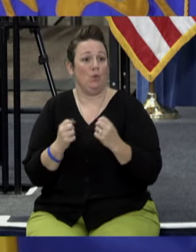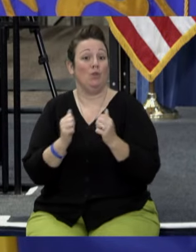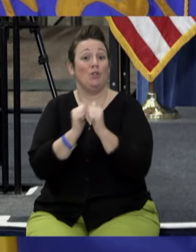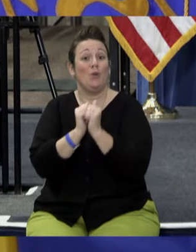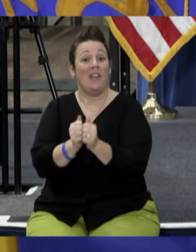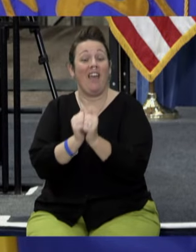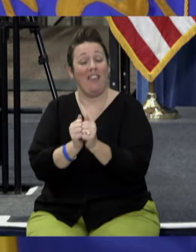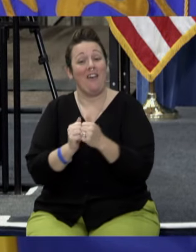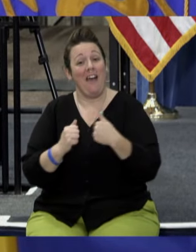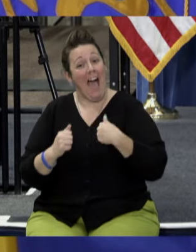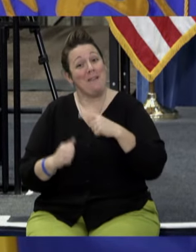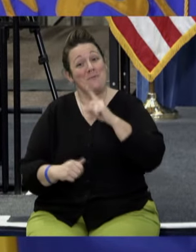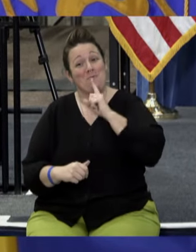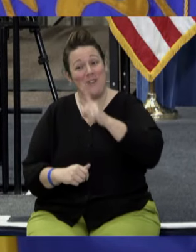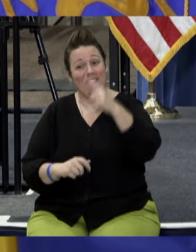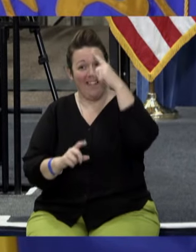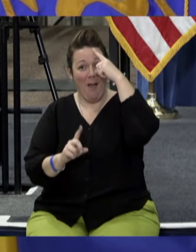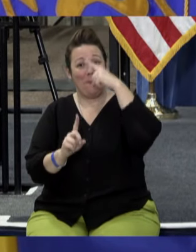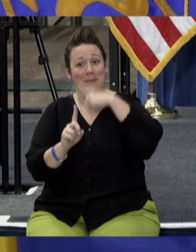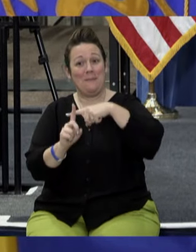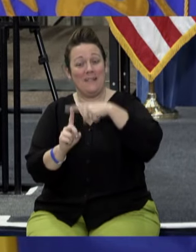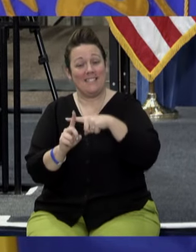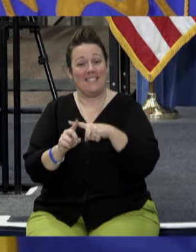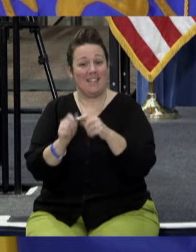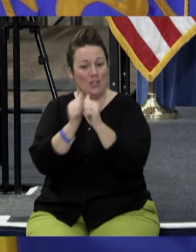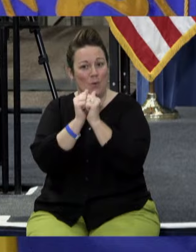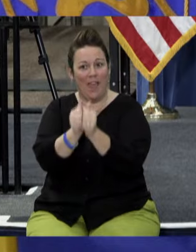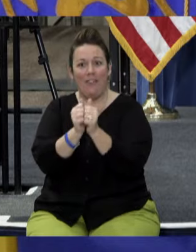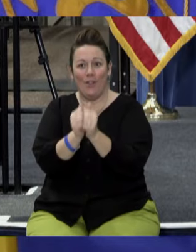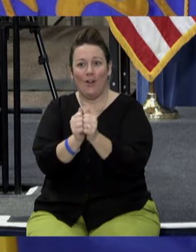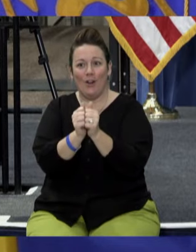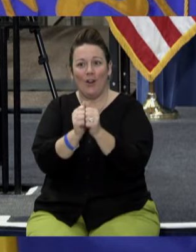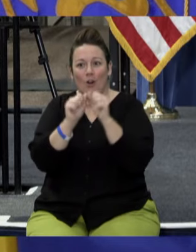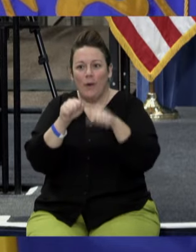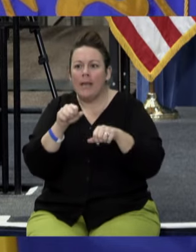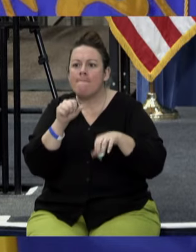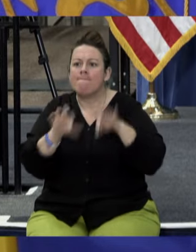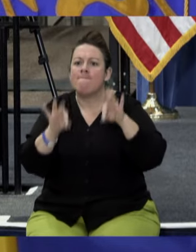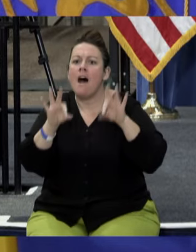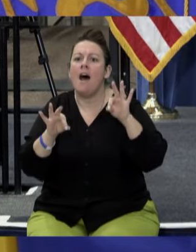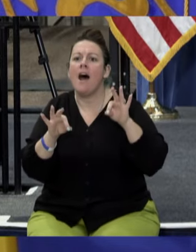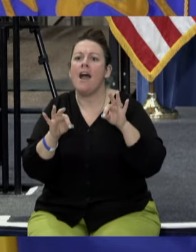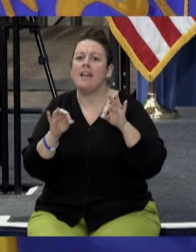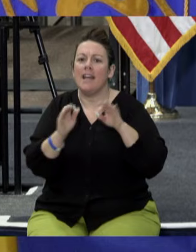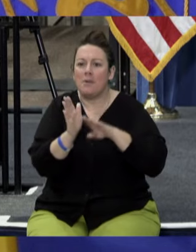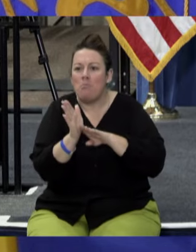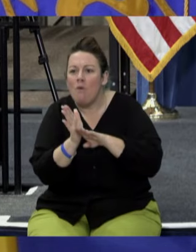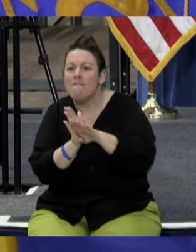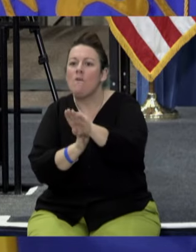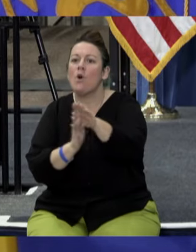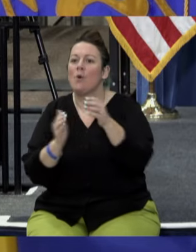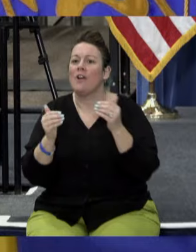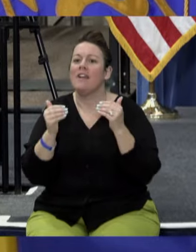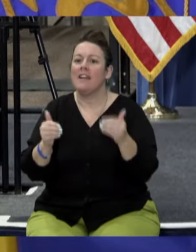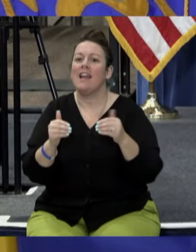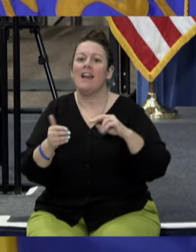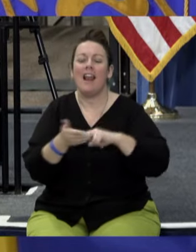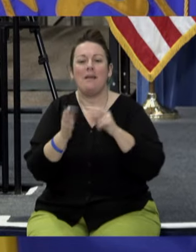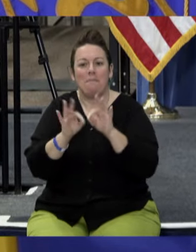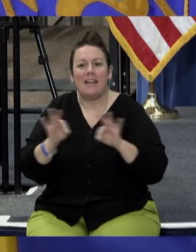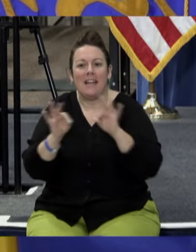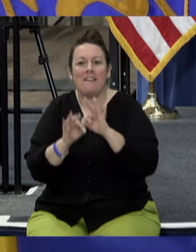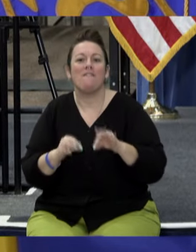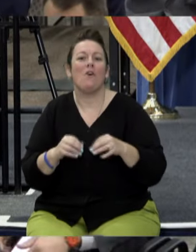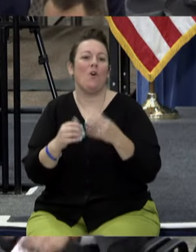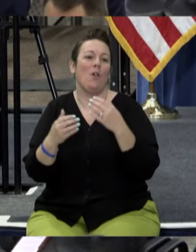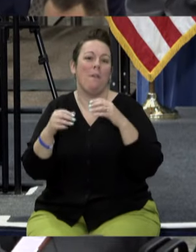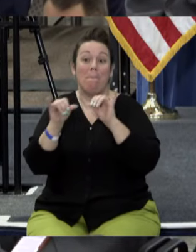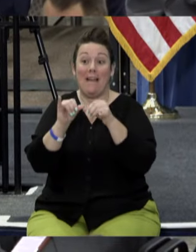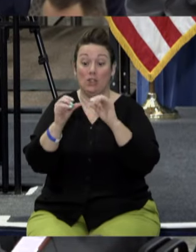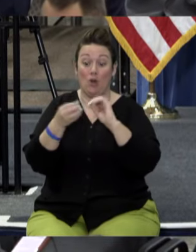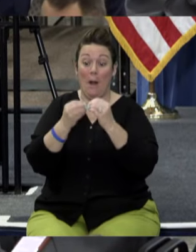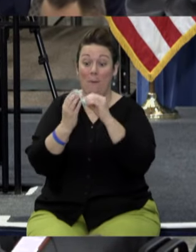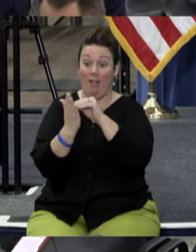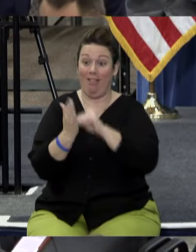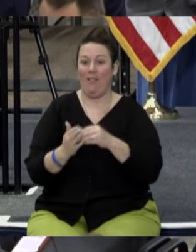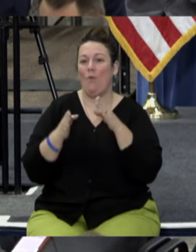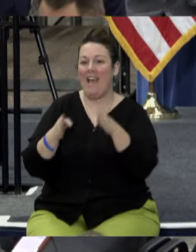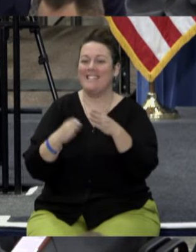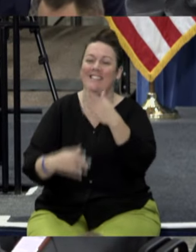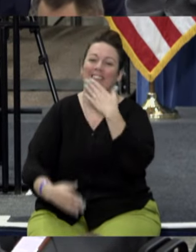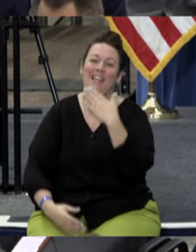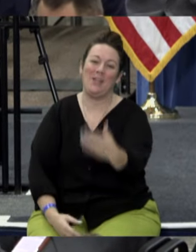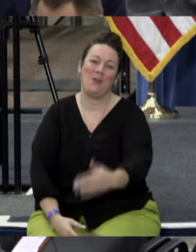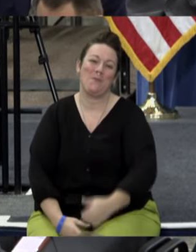optimistic that we can find and move forward in meaningful, measurable ways. Thank you.